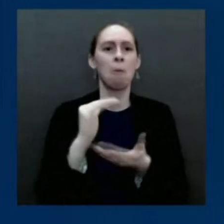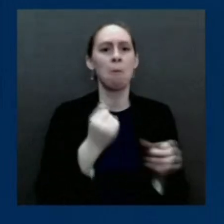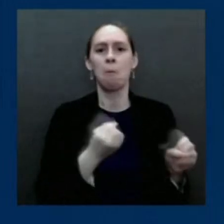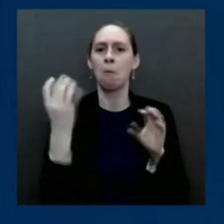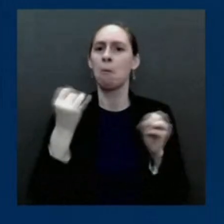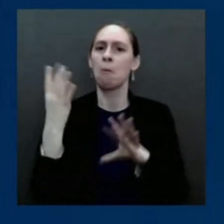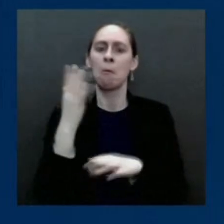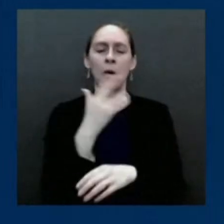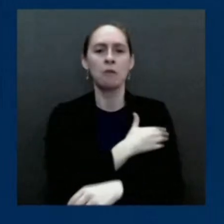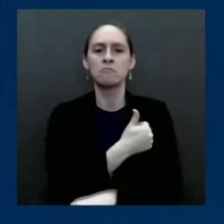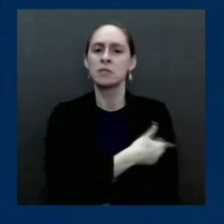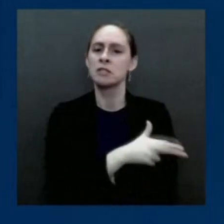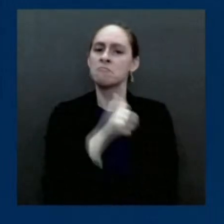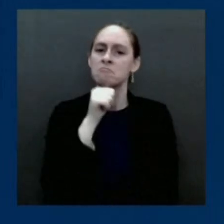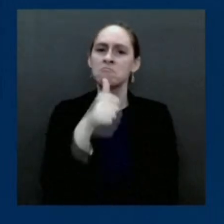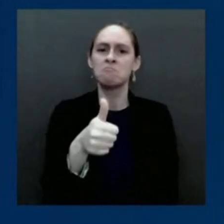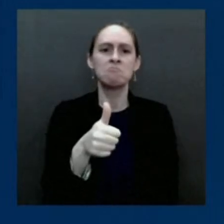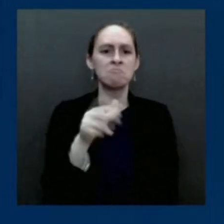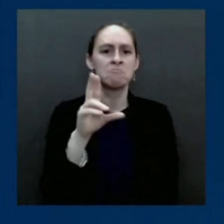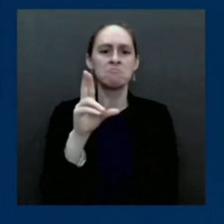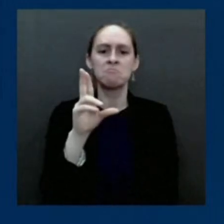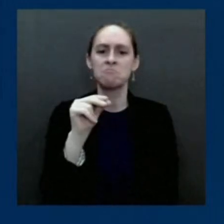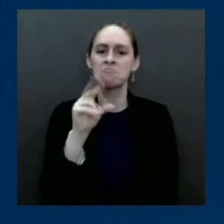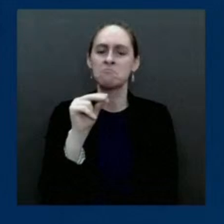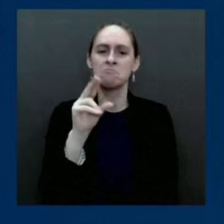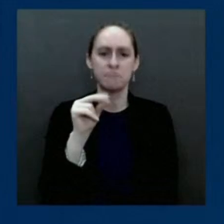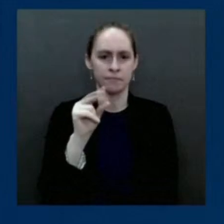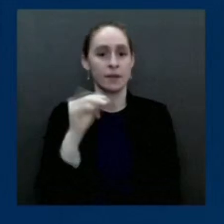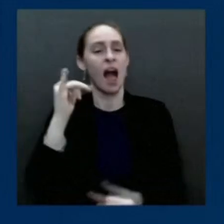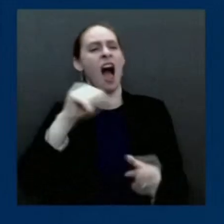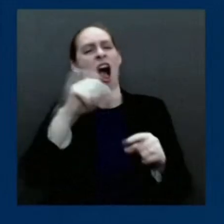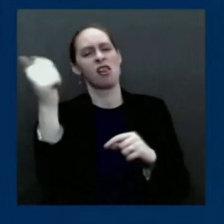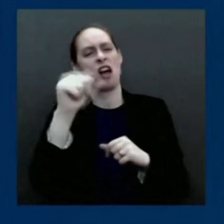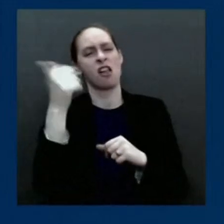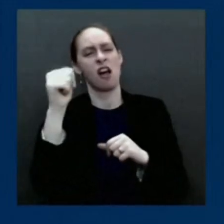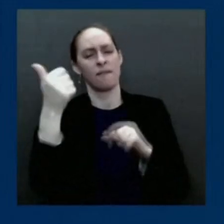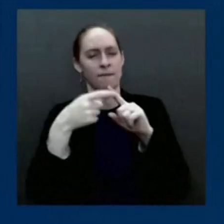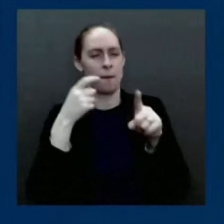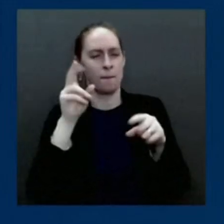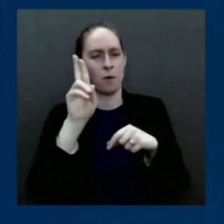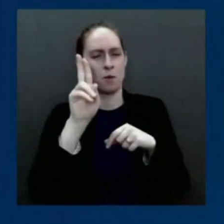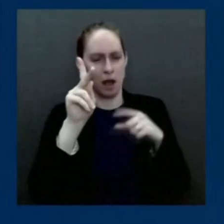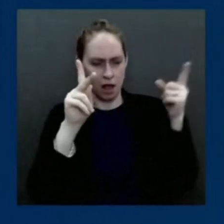HOSPITALIZATION. ANOTHER STUDY FROM THE UK IMPERIAL COLLEGE UK REPORT IN